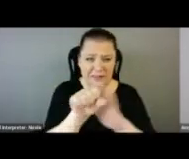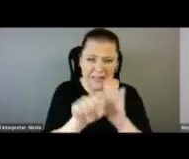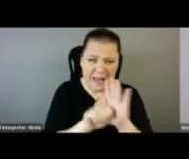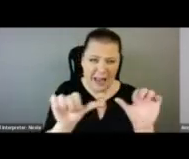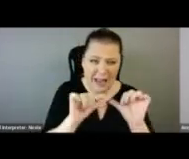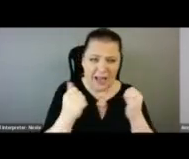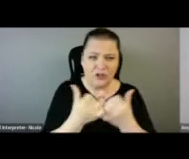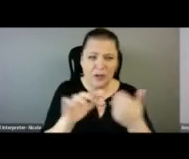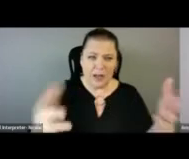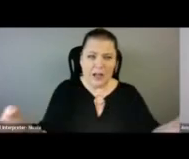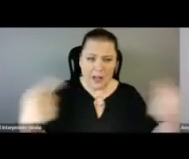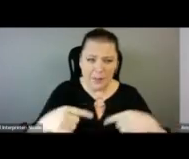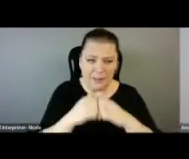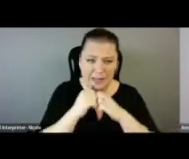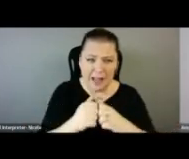collaboration, relationships